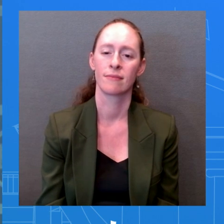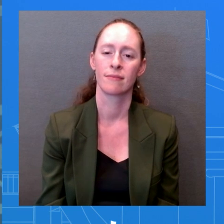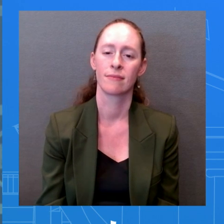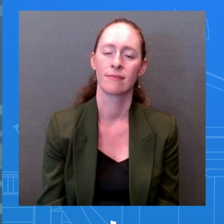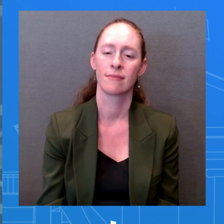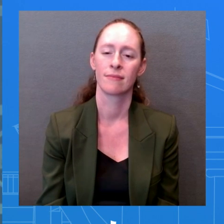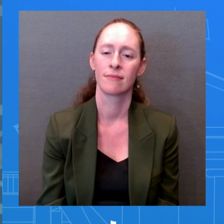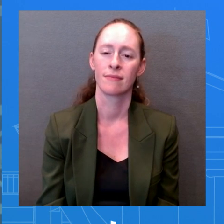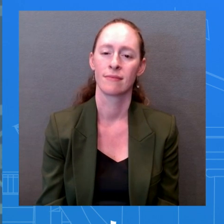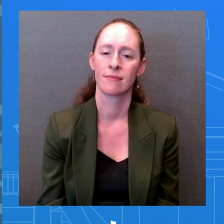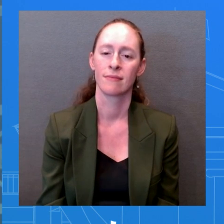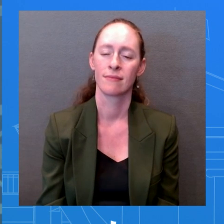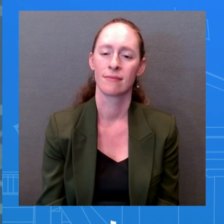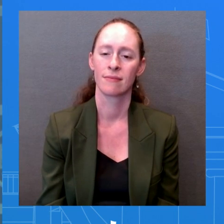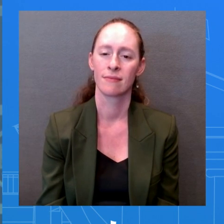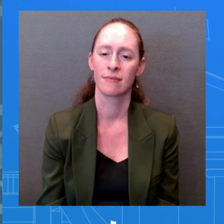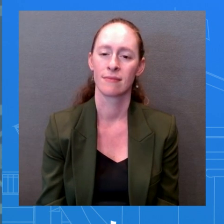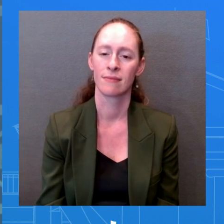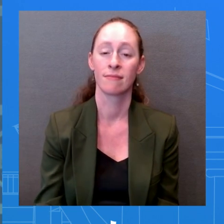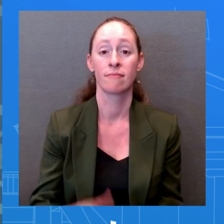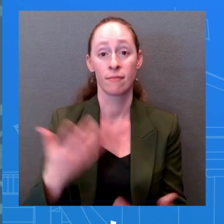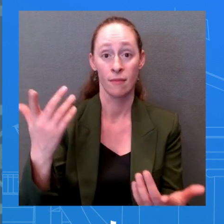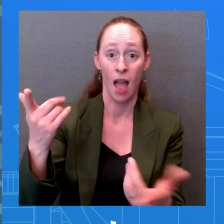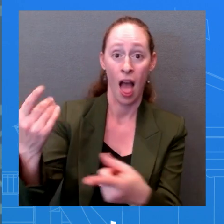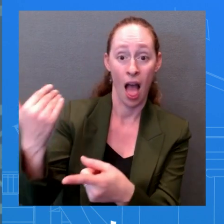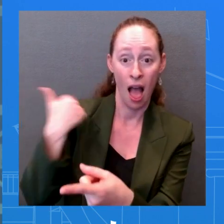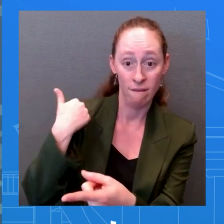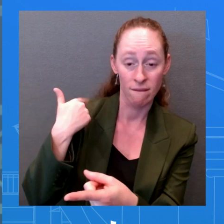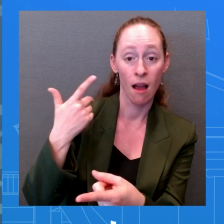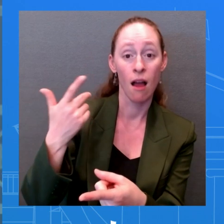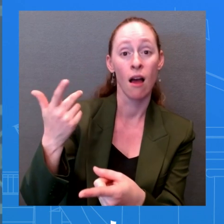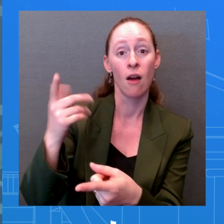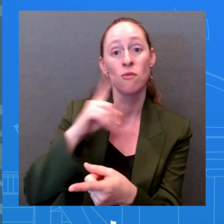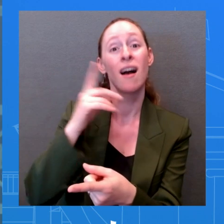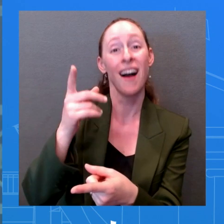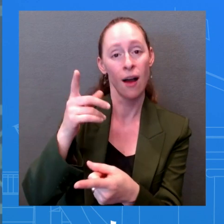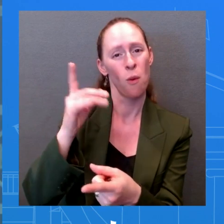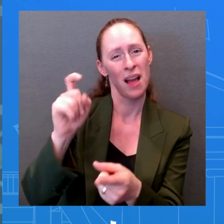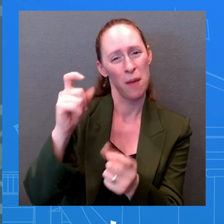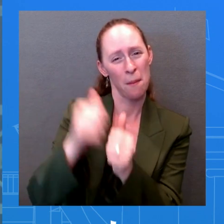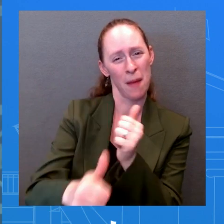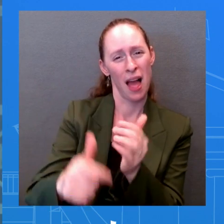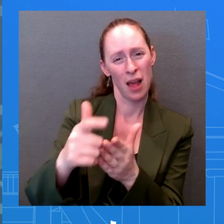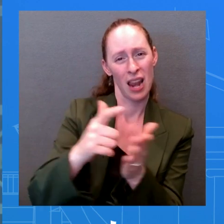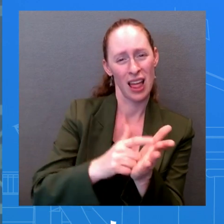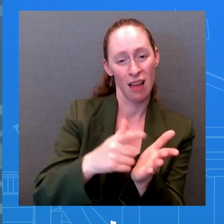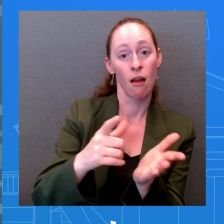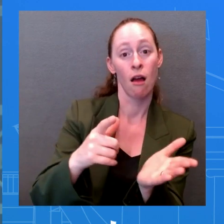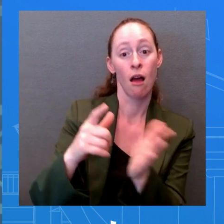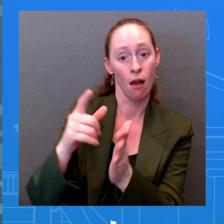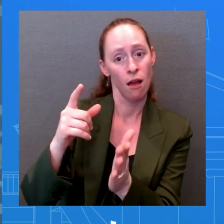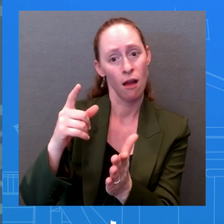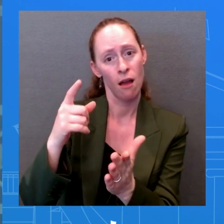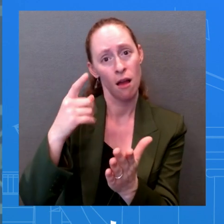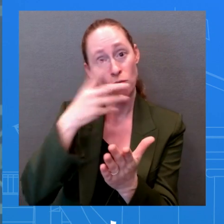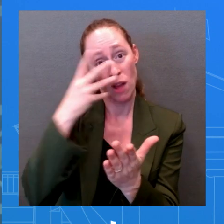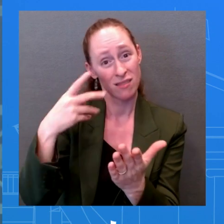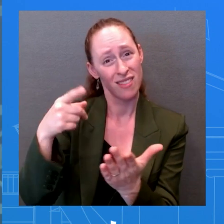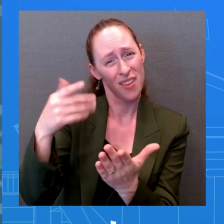So just one thing I -- one more thing I want to say: According to NPR, the migrants said a woman they identify as "Perla"